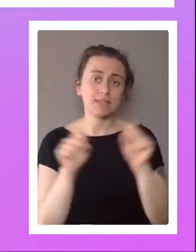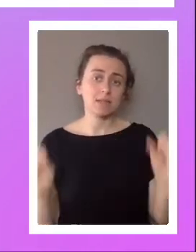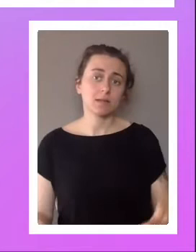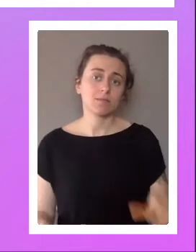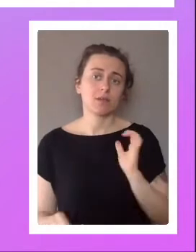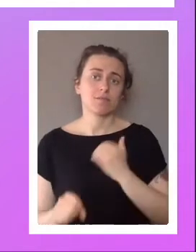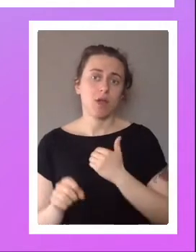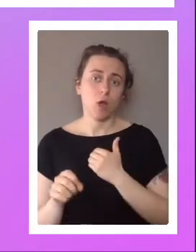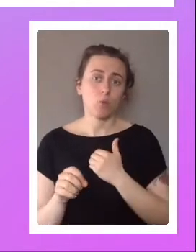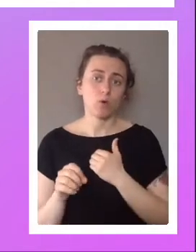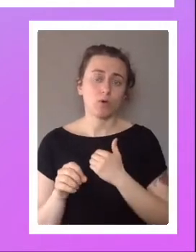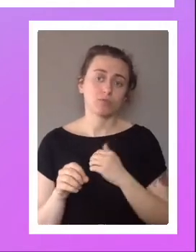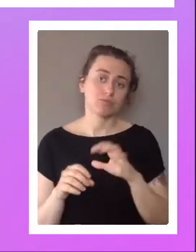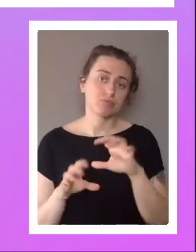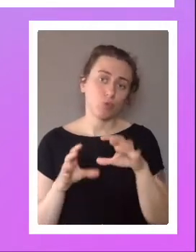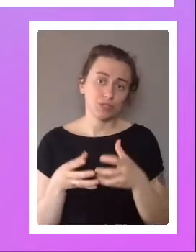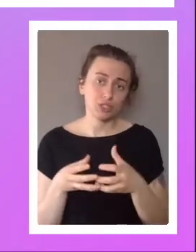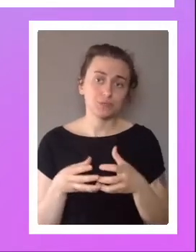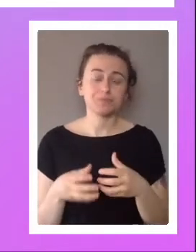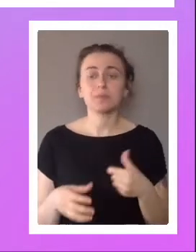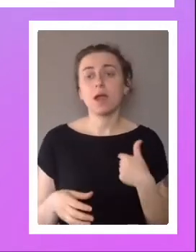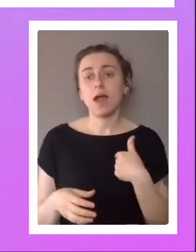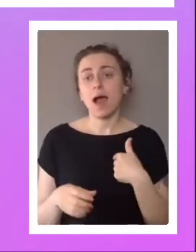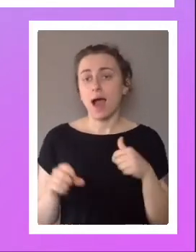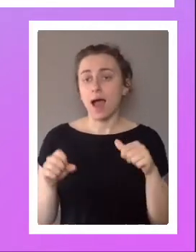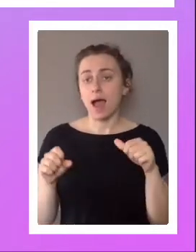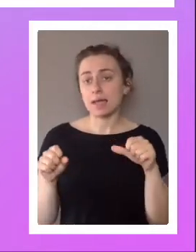I'm able to make a couple of accessibility related fixes